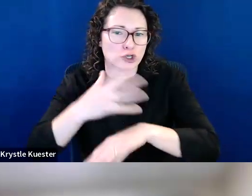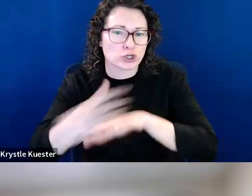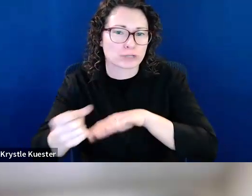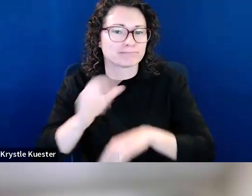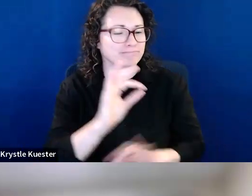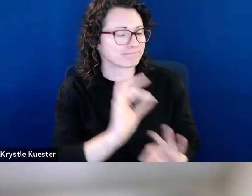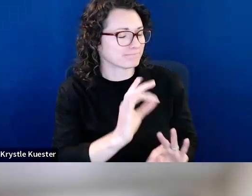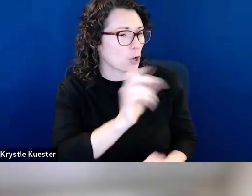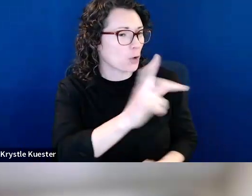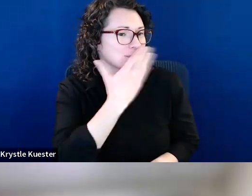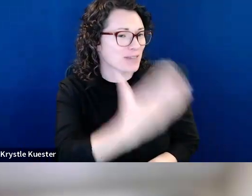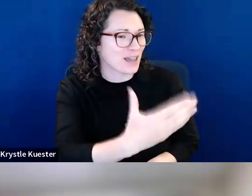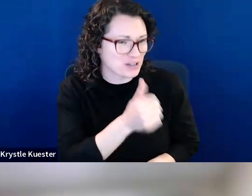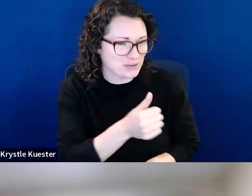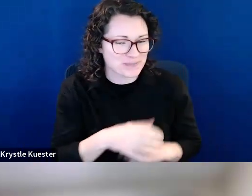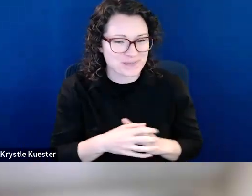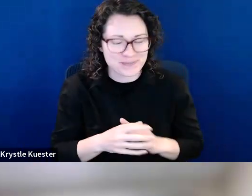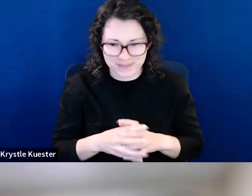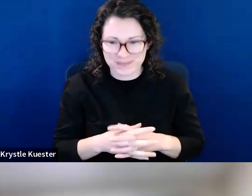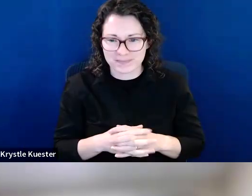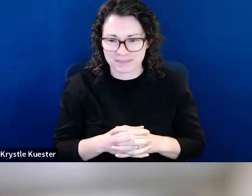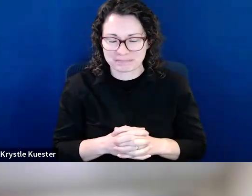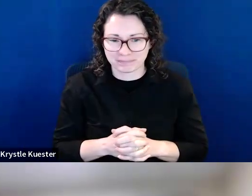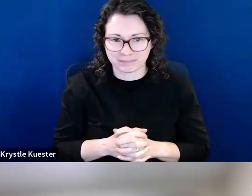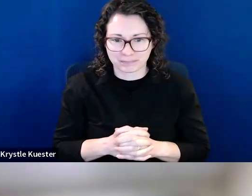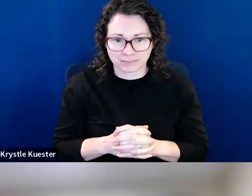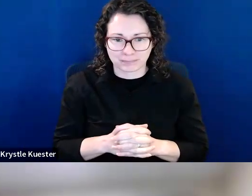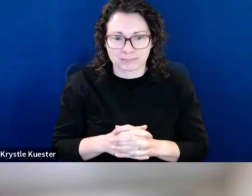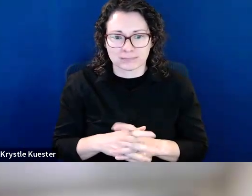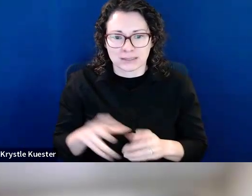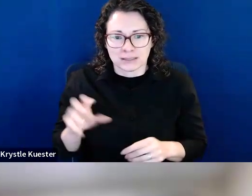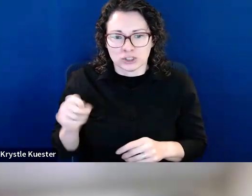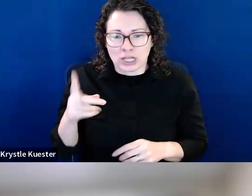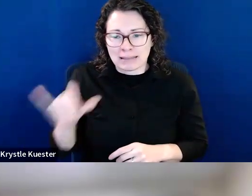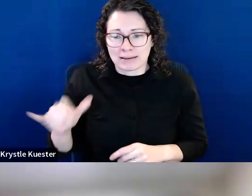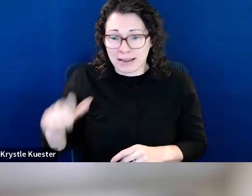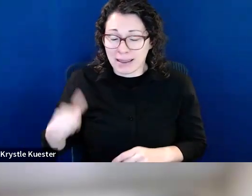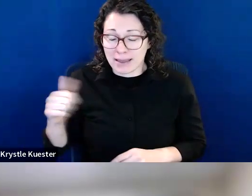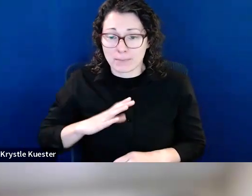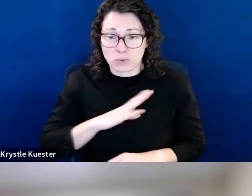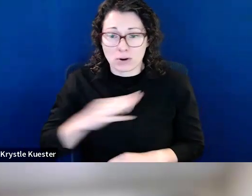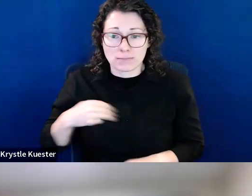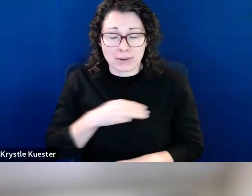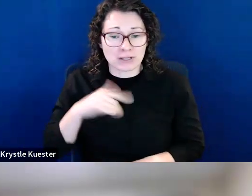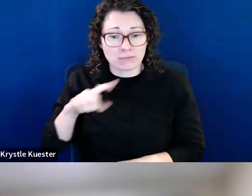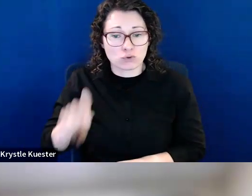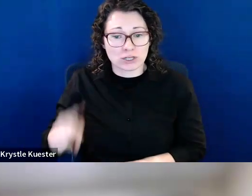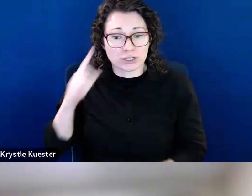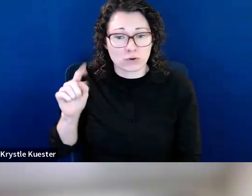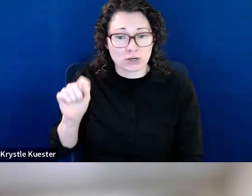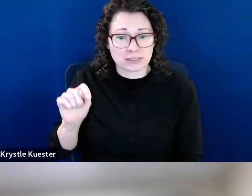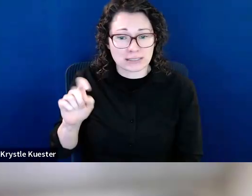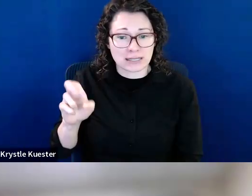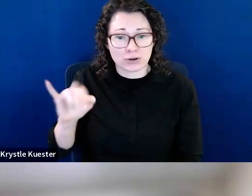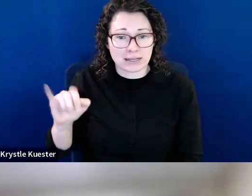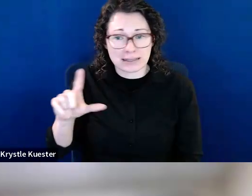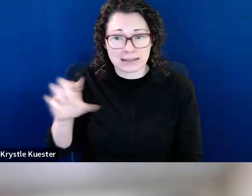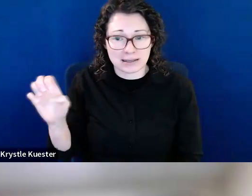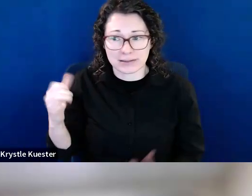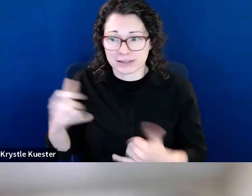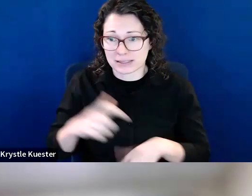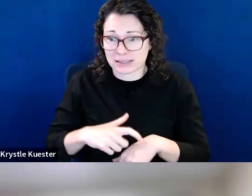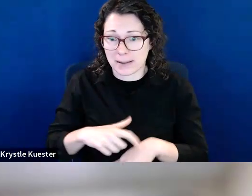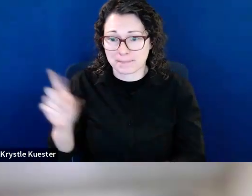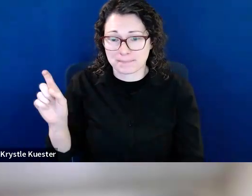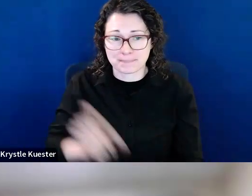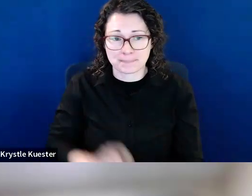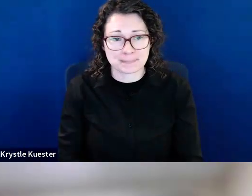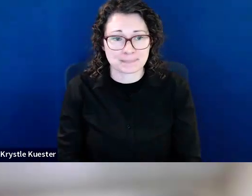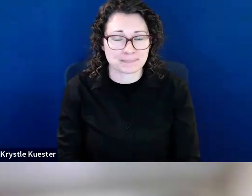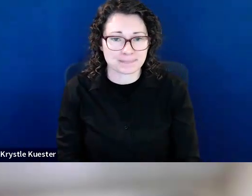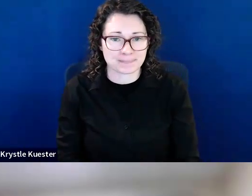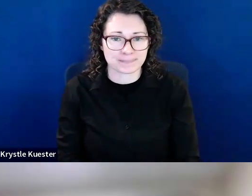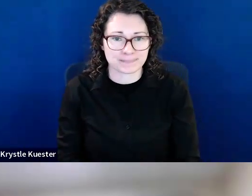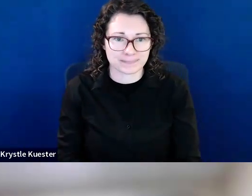it. Thank you very much. Do um any board members have any questions for Terry Lee at this time?